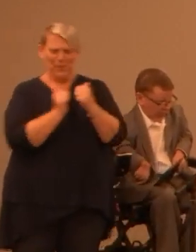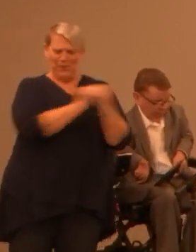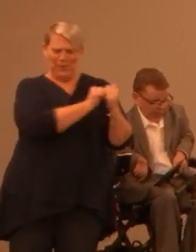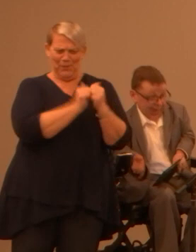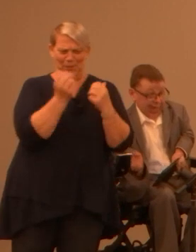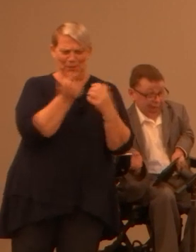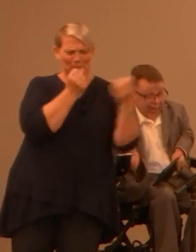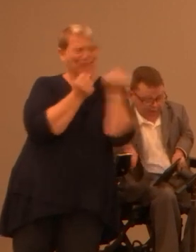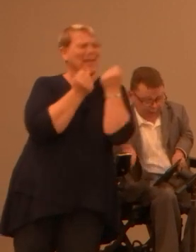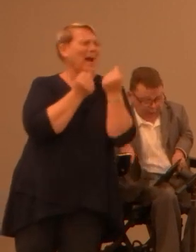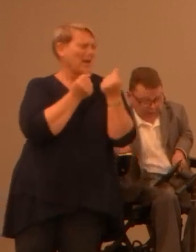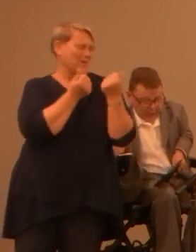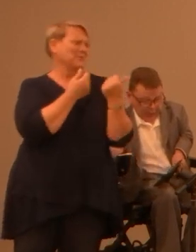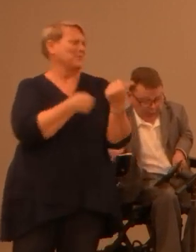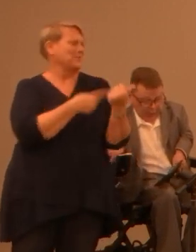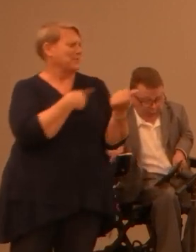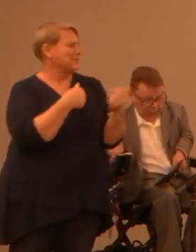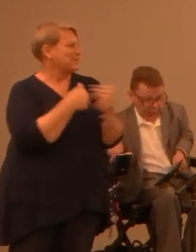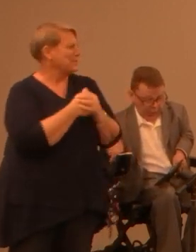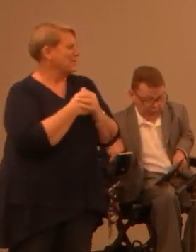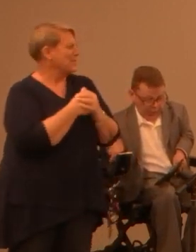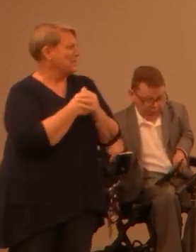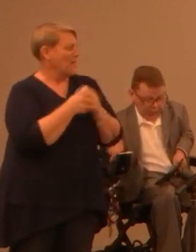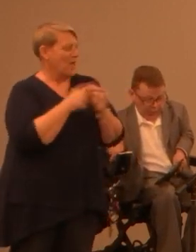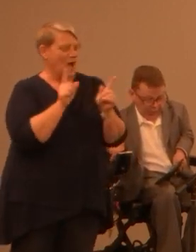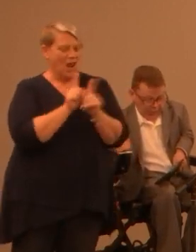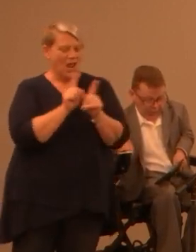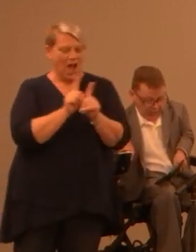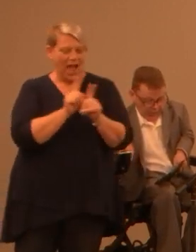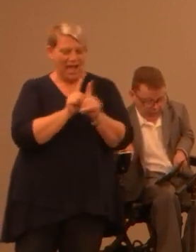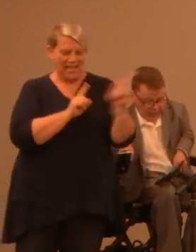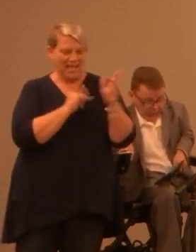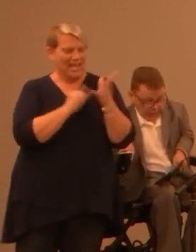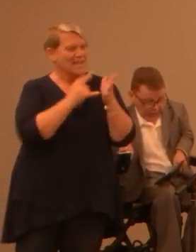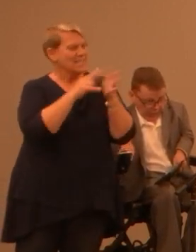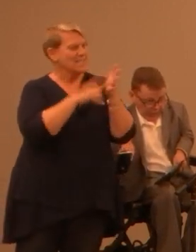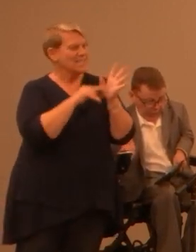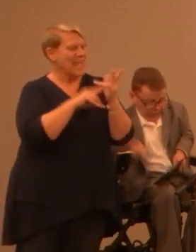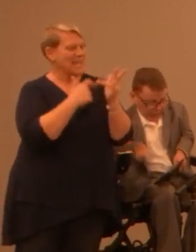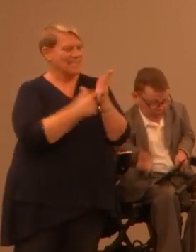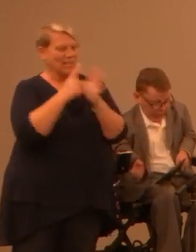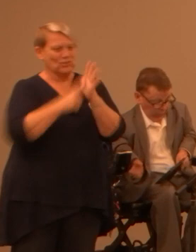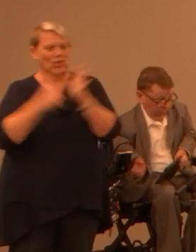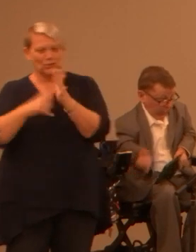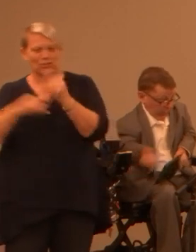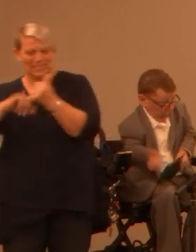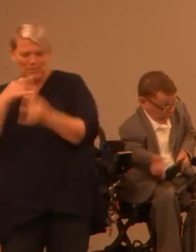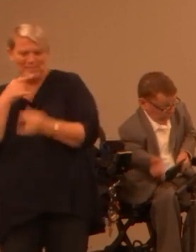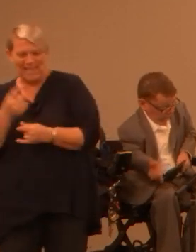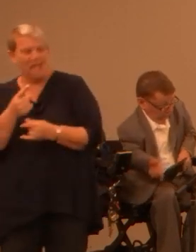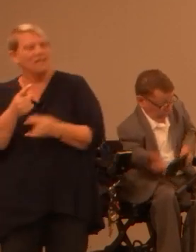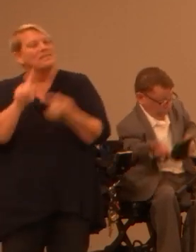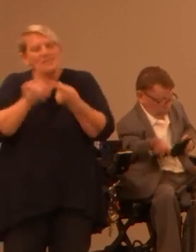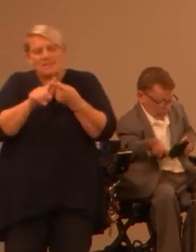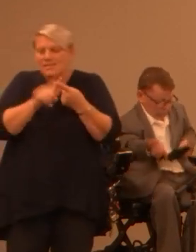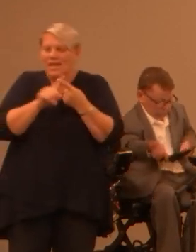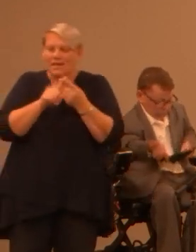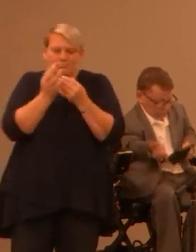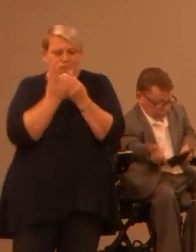As Senator Steele-Jordan has said there is still so much work to be done.